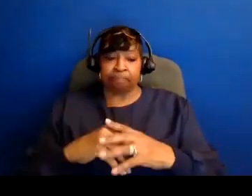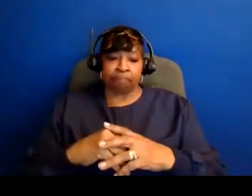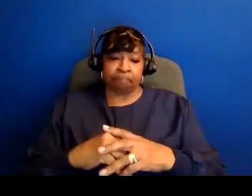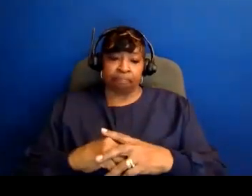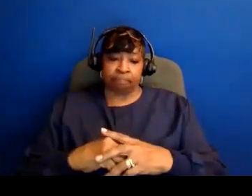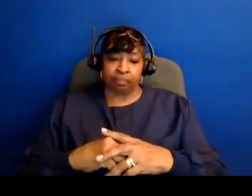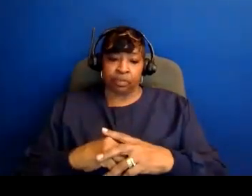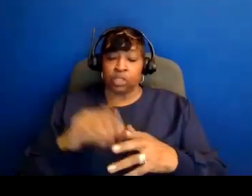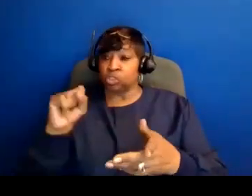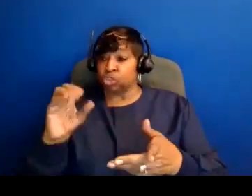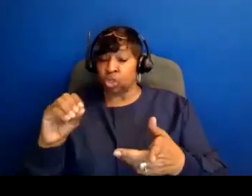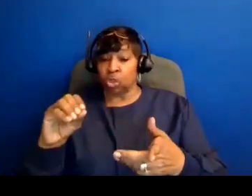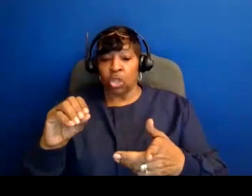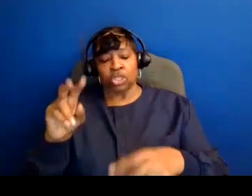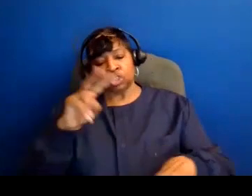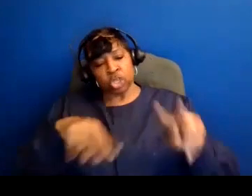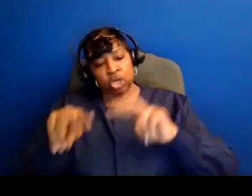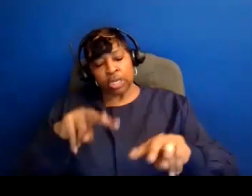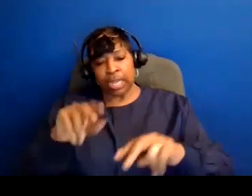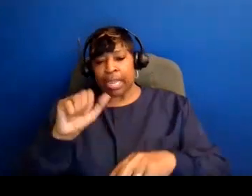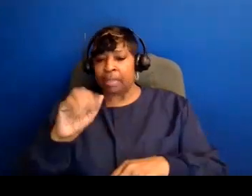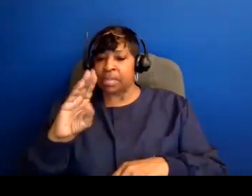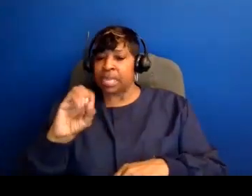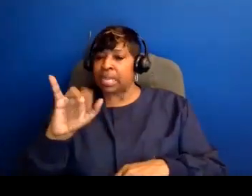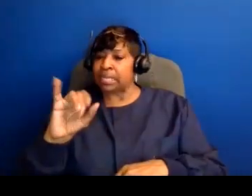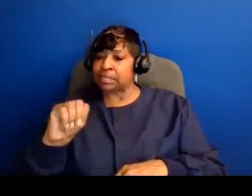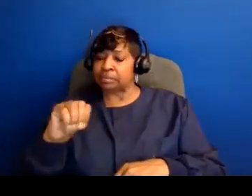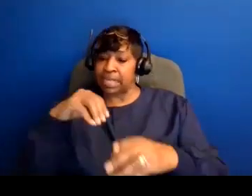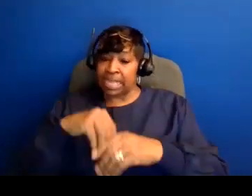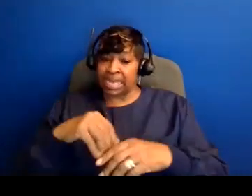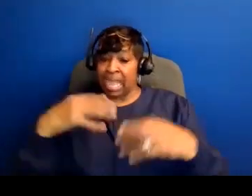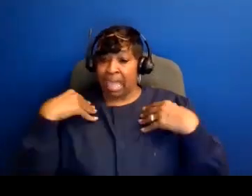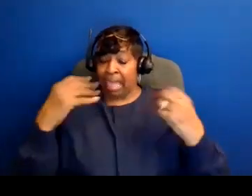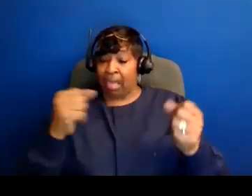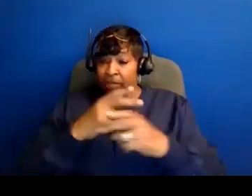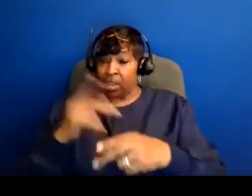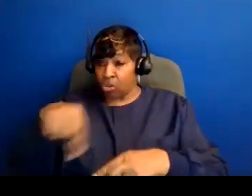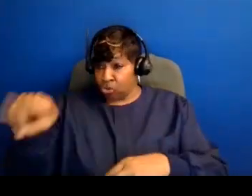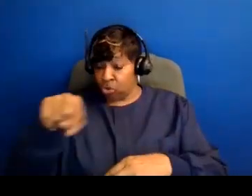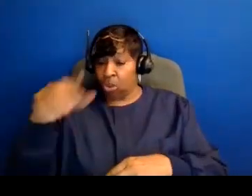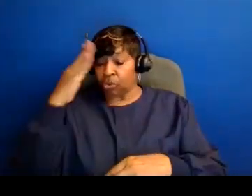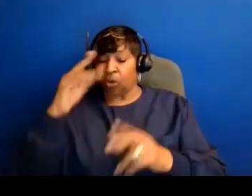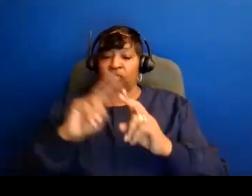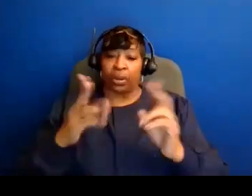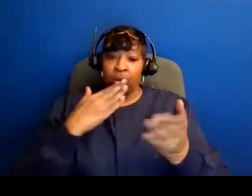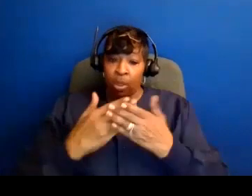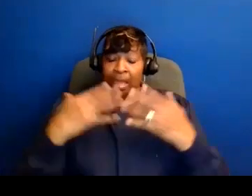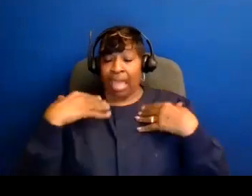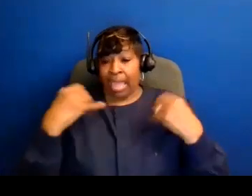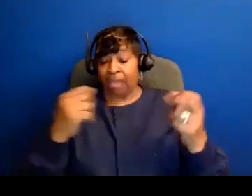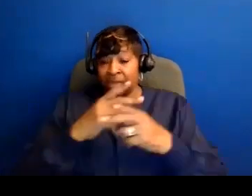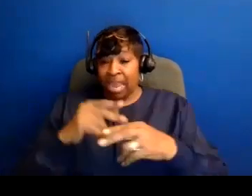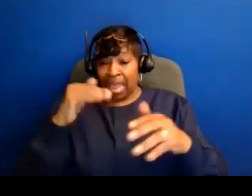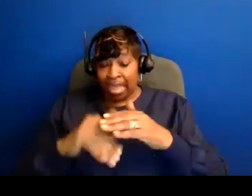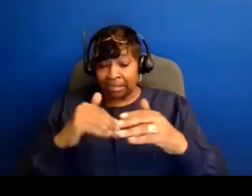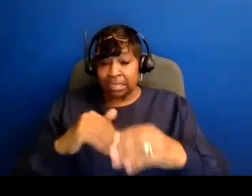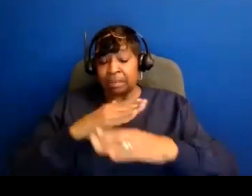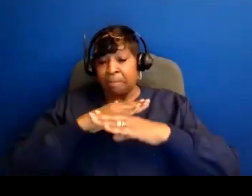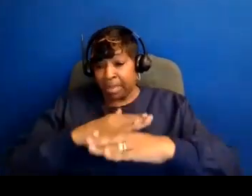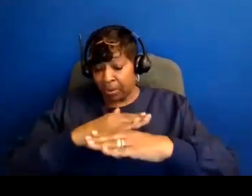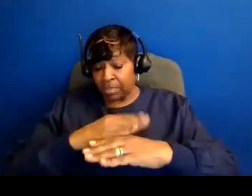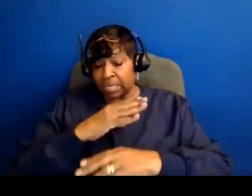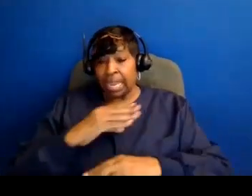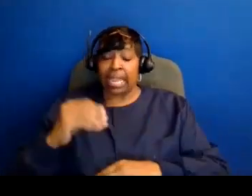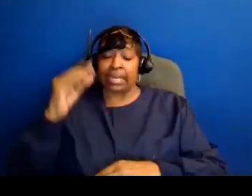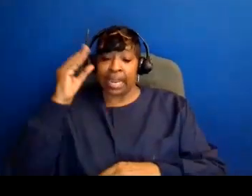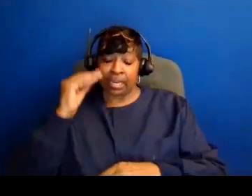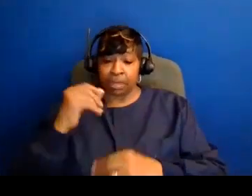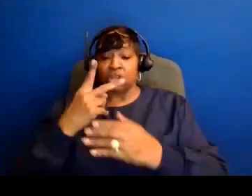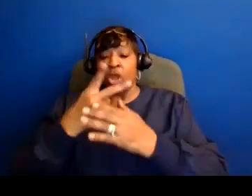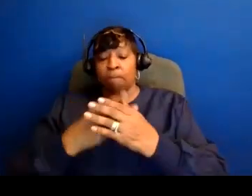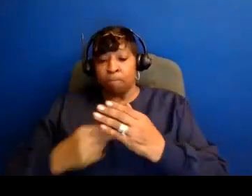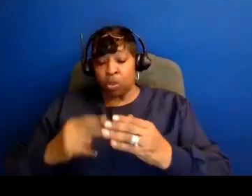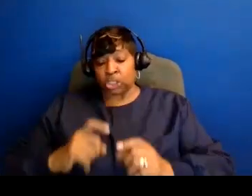lauravanpuymbrouck: So I hope. Like, I said. I hope if you haven't taken this, you're you're intrigued to do so. Just before I move on this slide features, pictures, and words from the DAI. 80, as I described